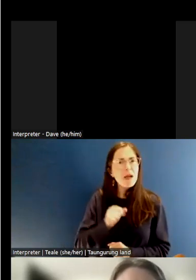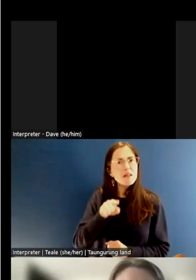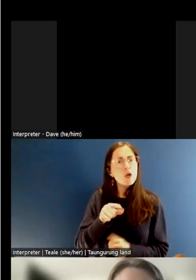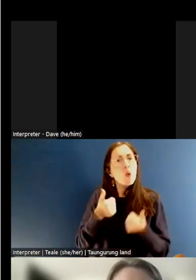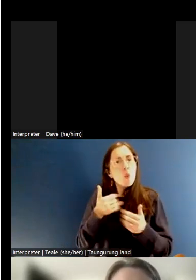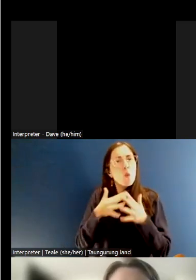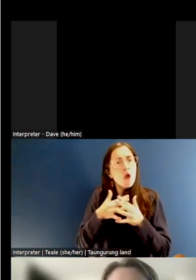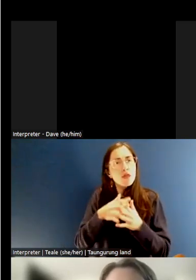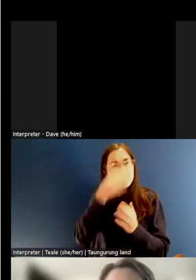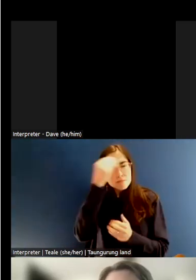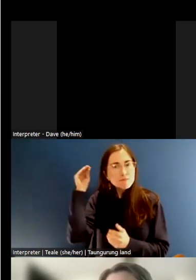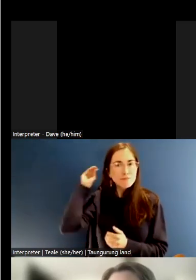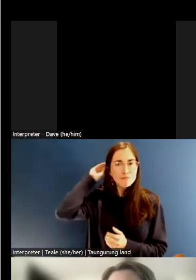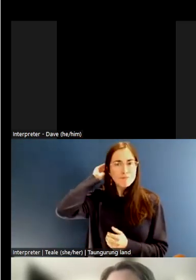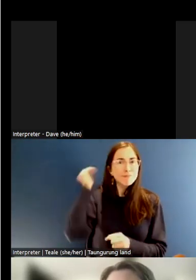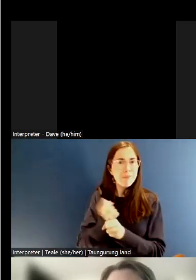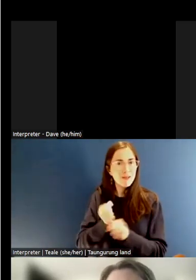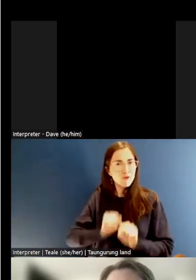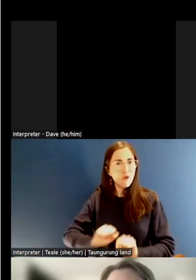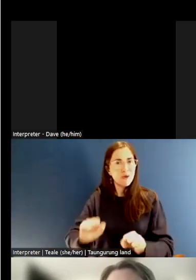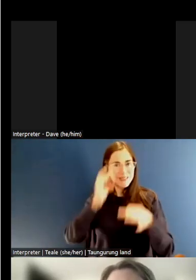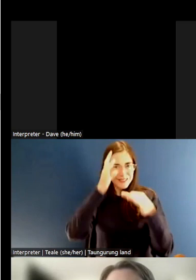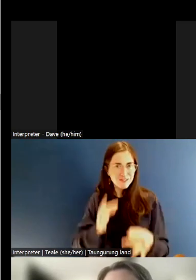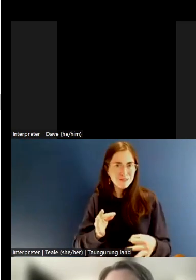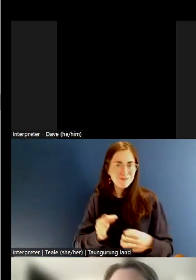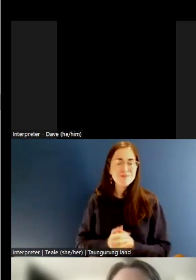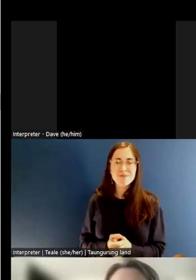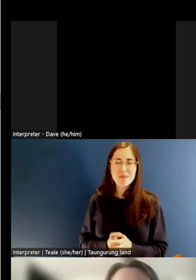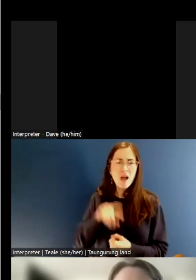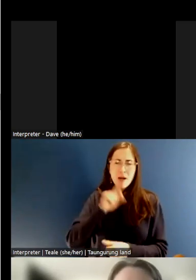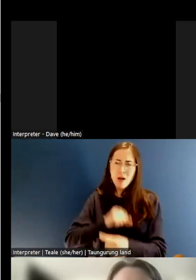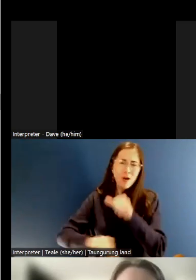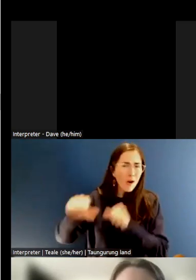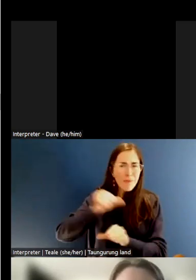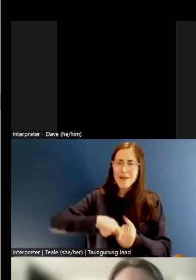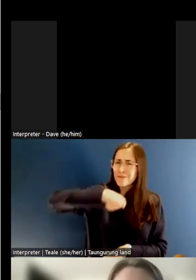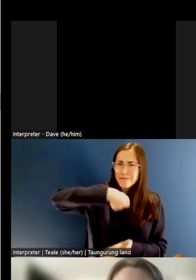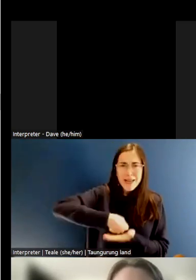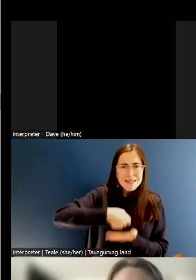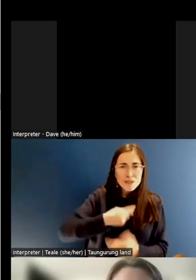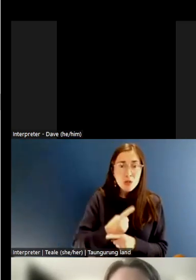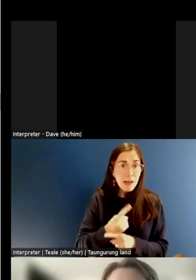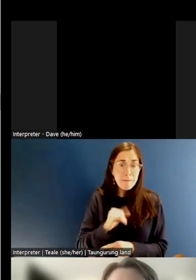So I'm gonna go back to some of the basics. A lot of this, people might not have seen this since high school.